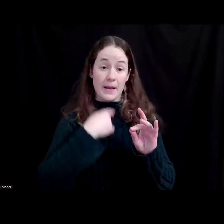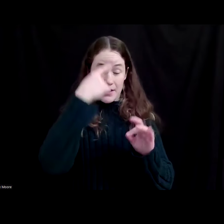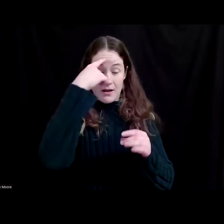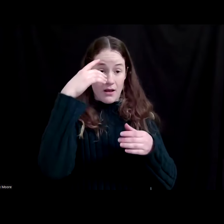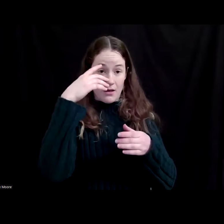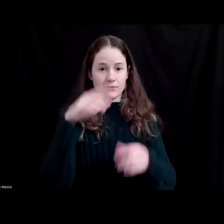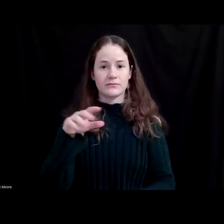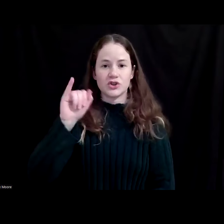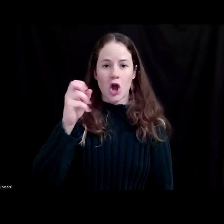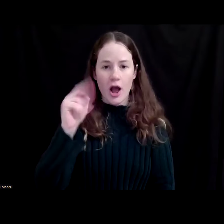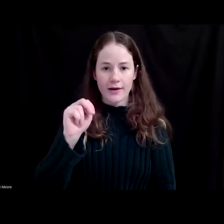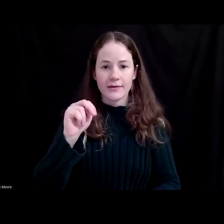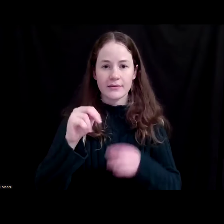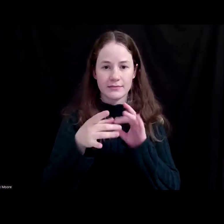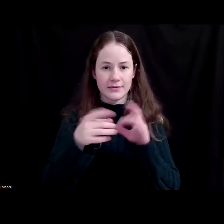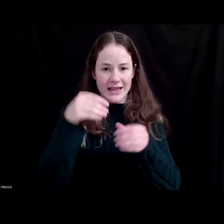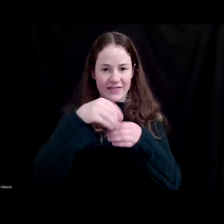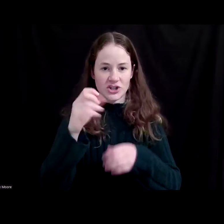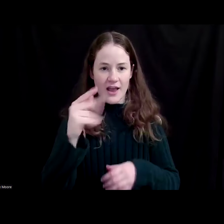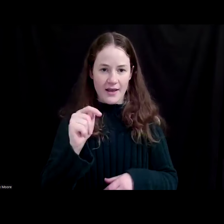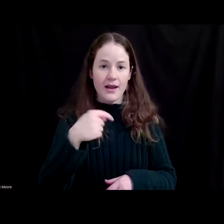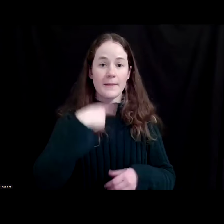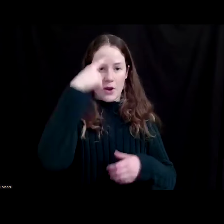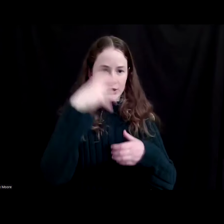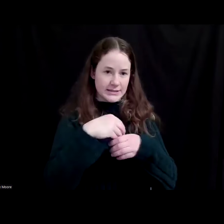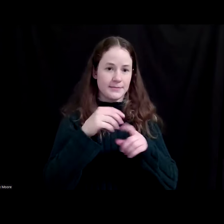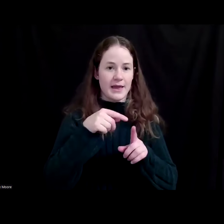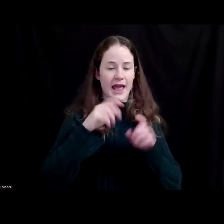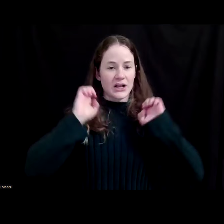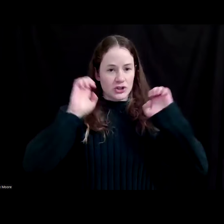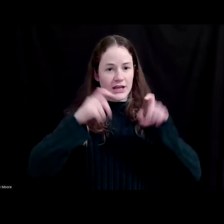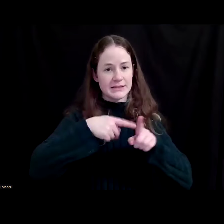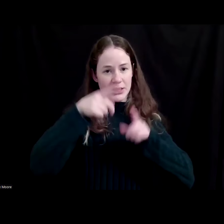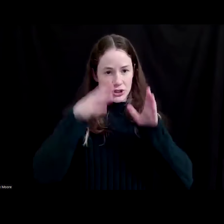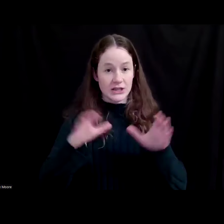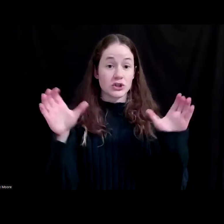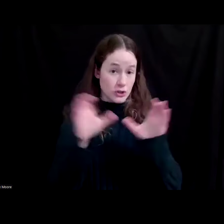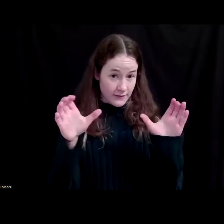many convos with David Guestlac, the guy who created it. Yeah. If there's also if there's anybody